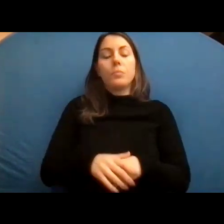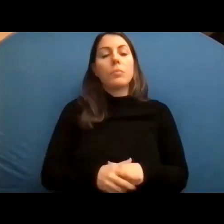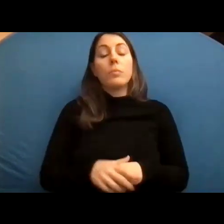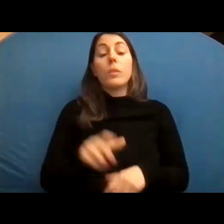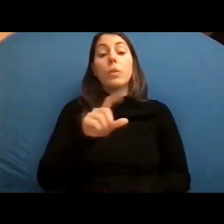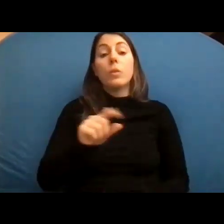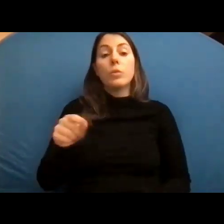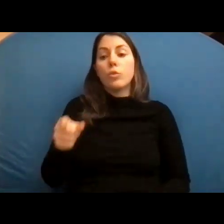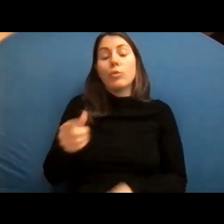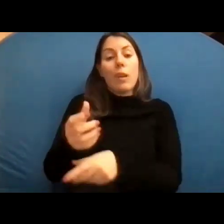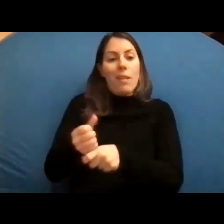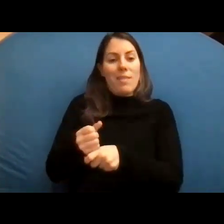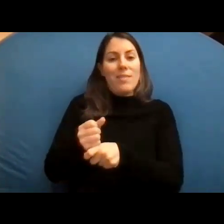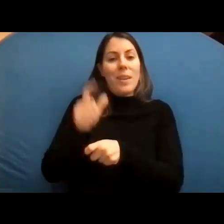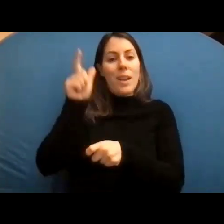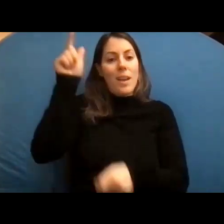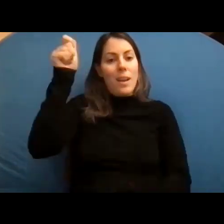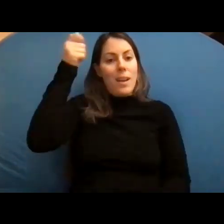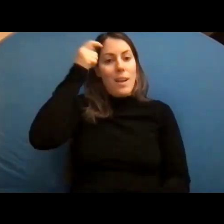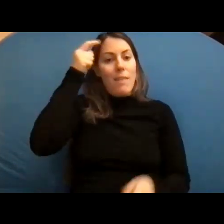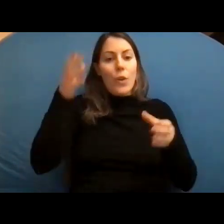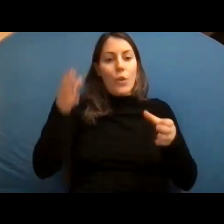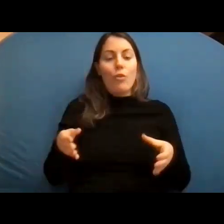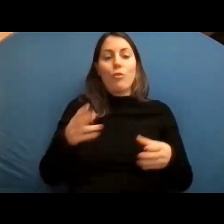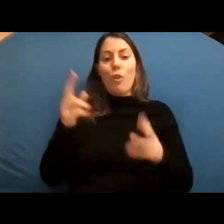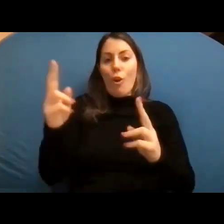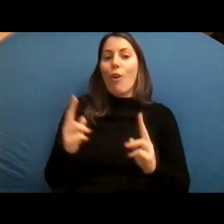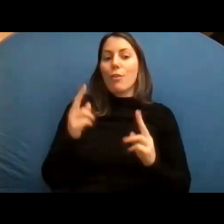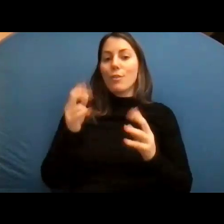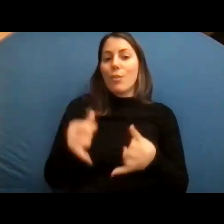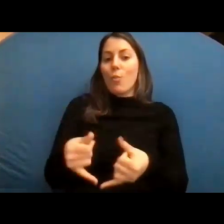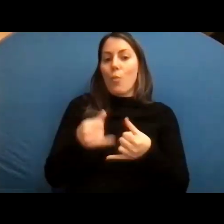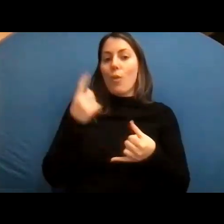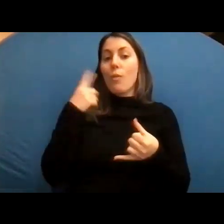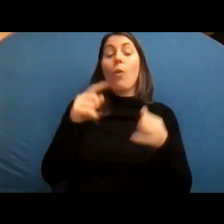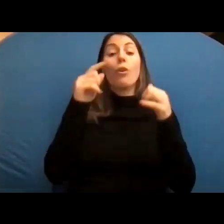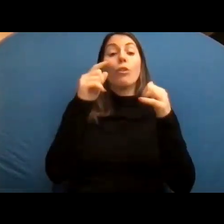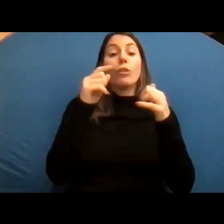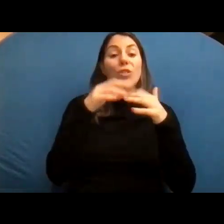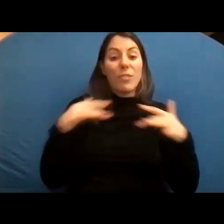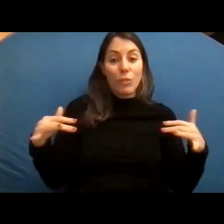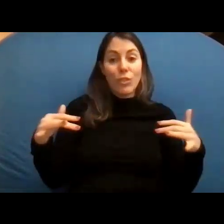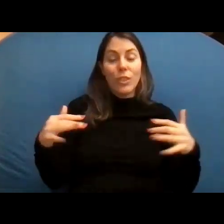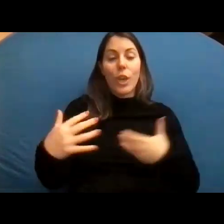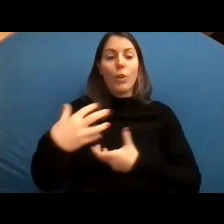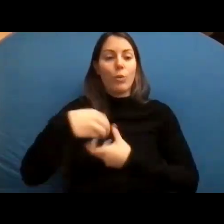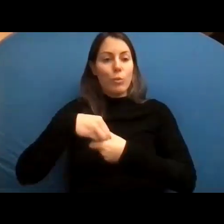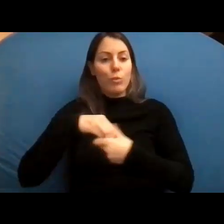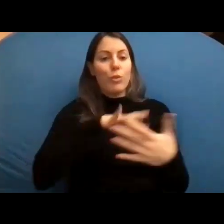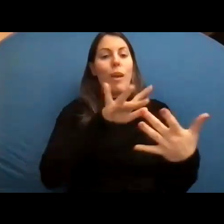pandemic response. In 2020, she earned a